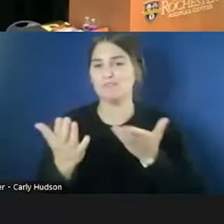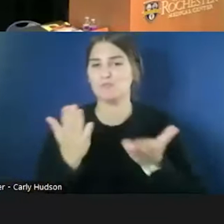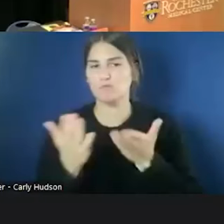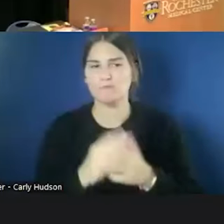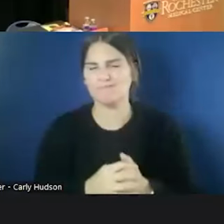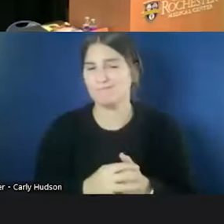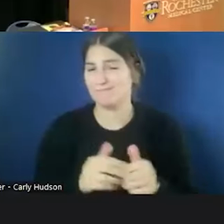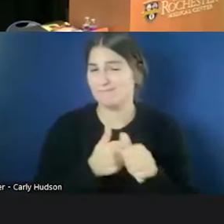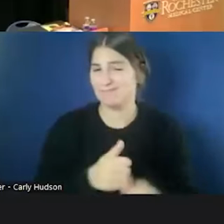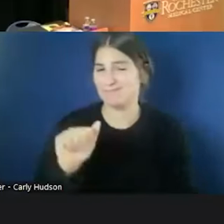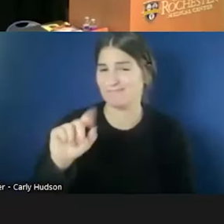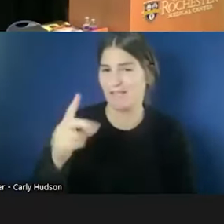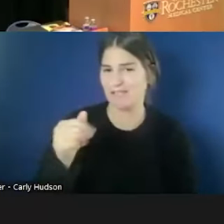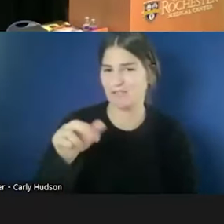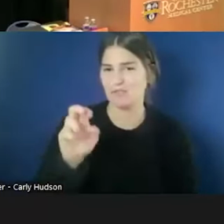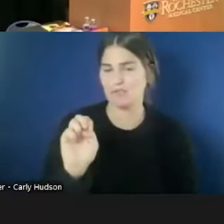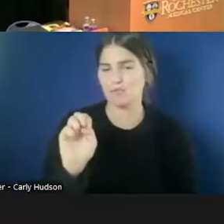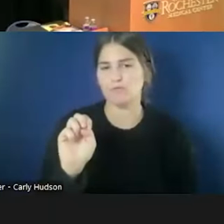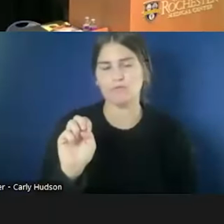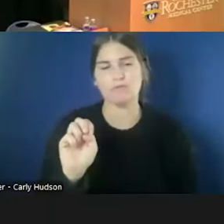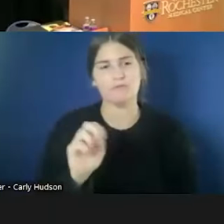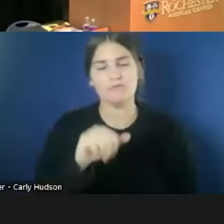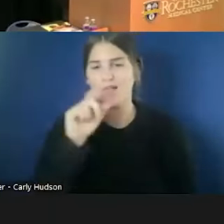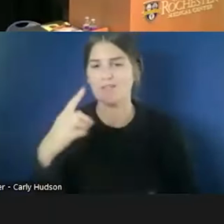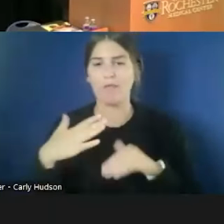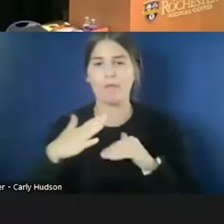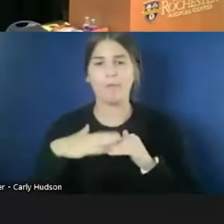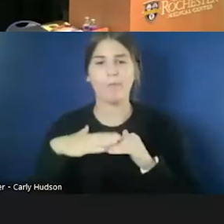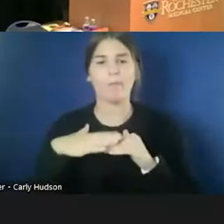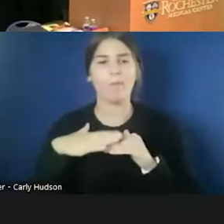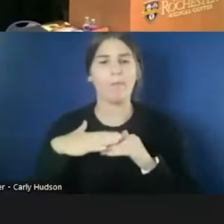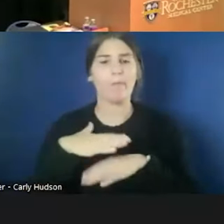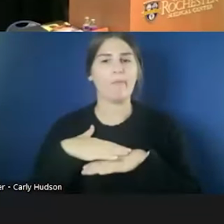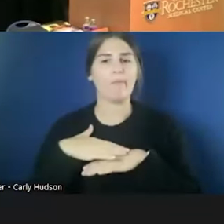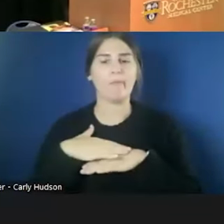me is more important don't just do the bare minimum you always want to go above and beyond